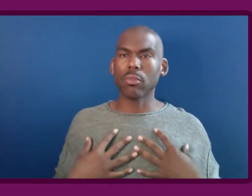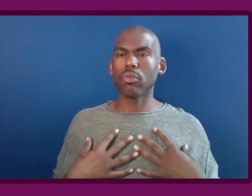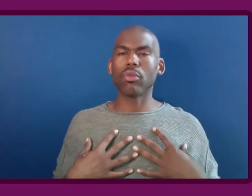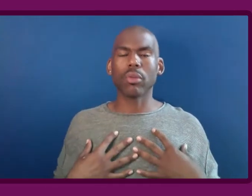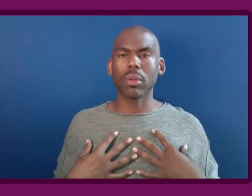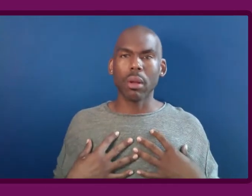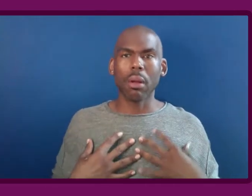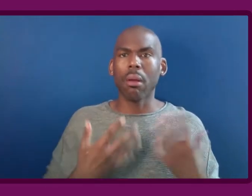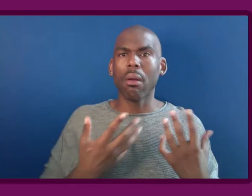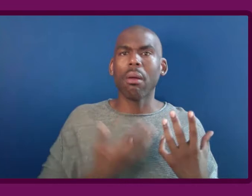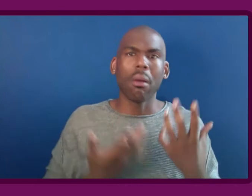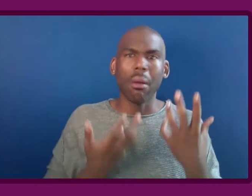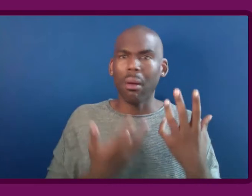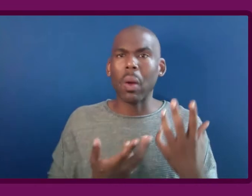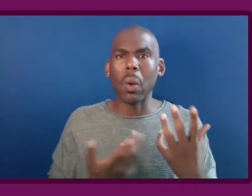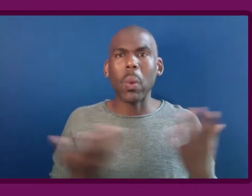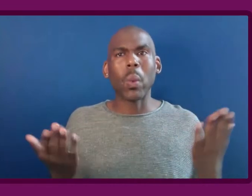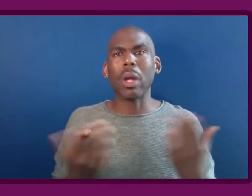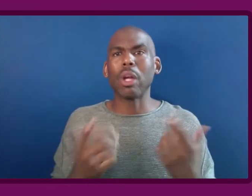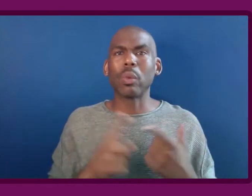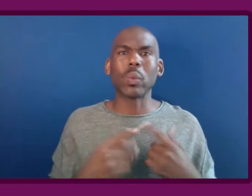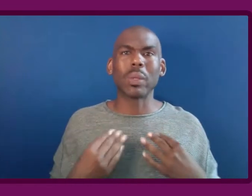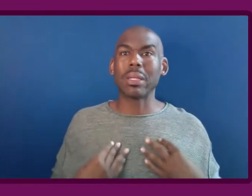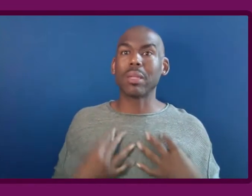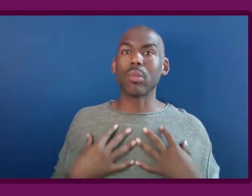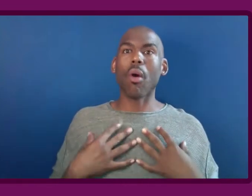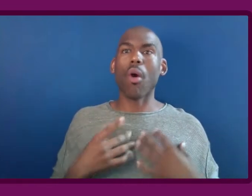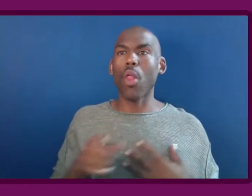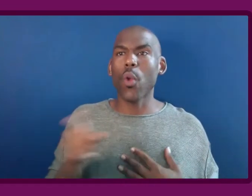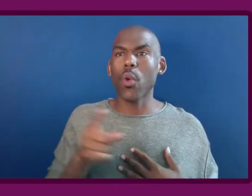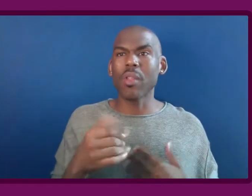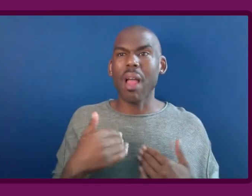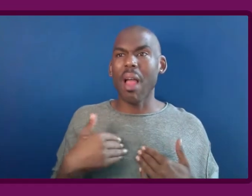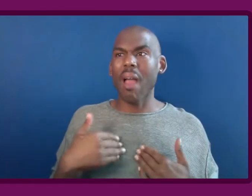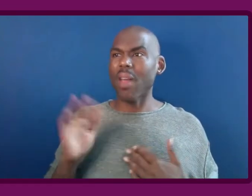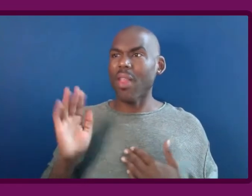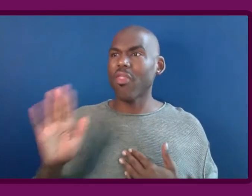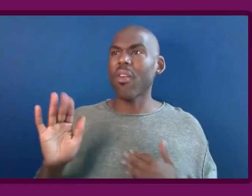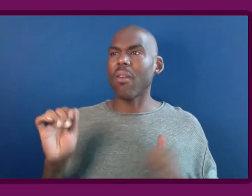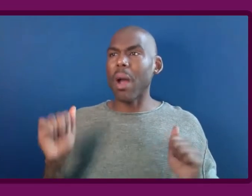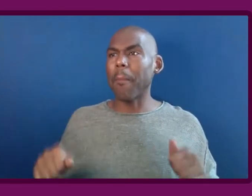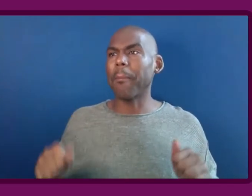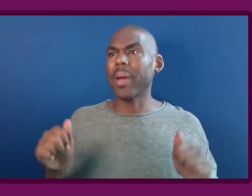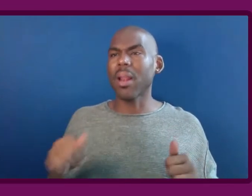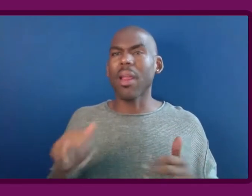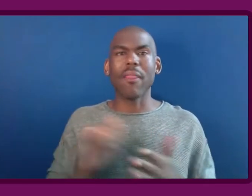inspirational porn, we're just here to inspire those who have all their abilities, and that's all